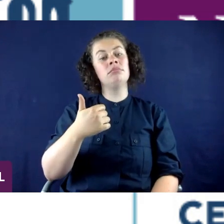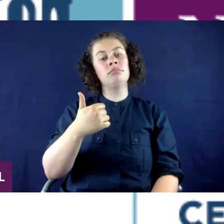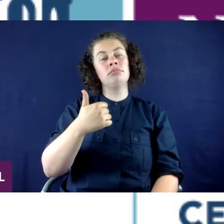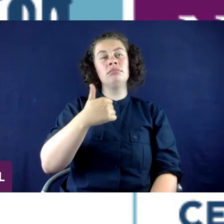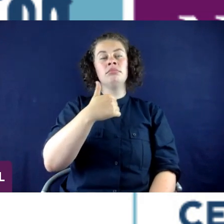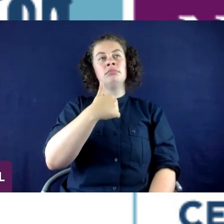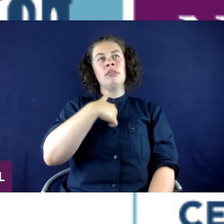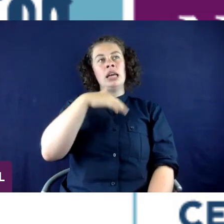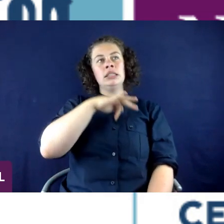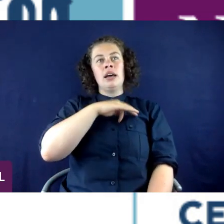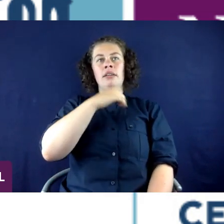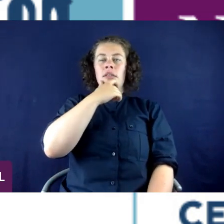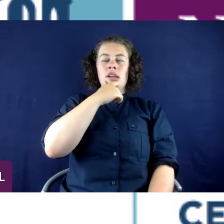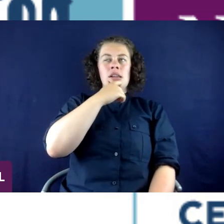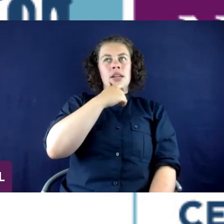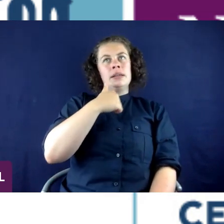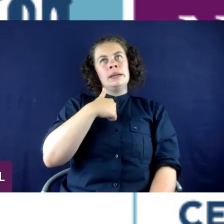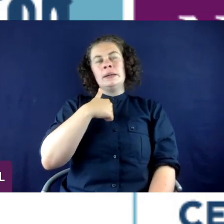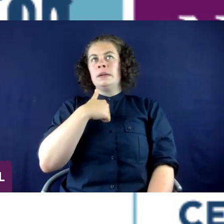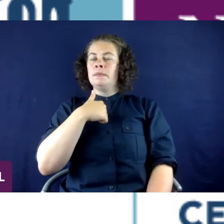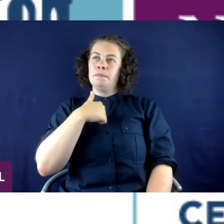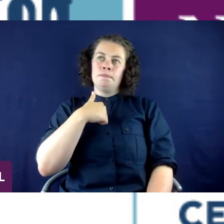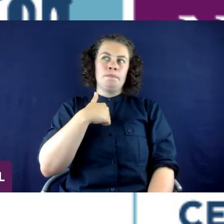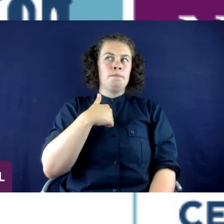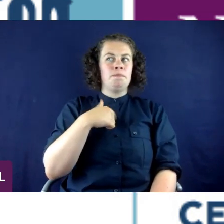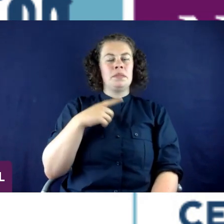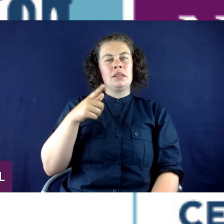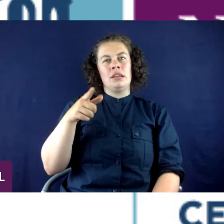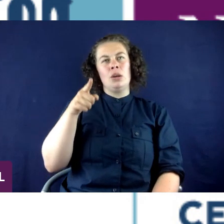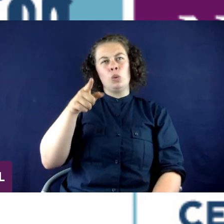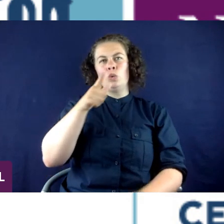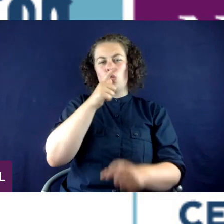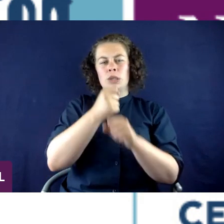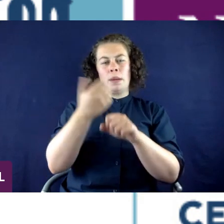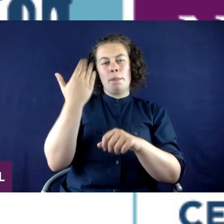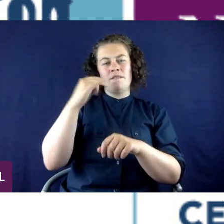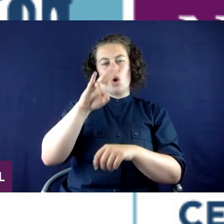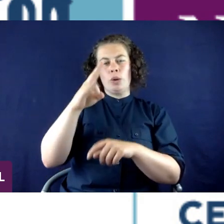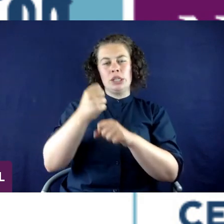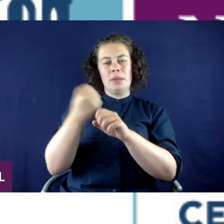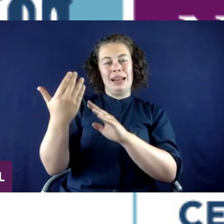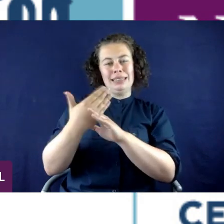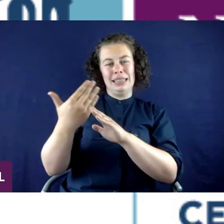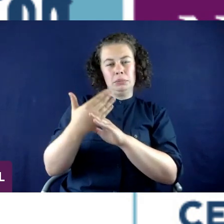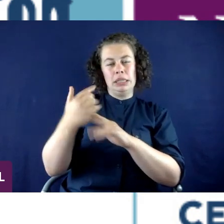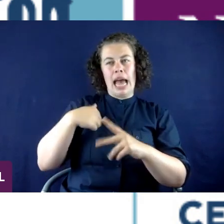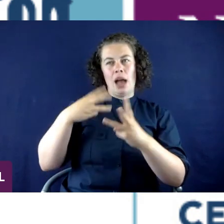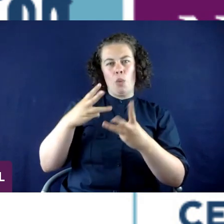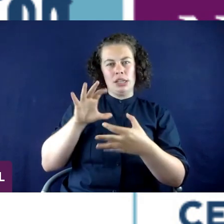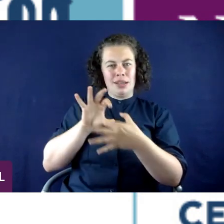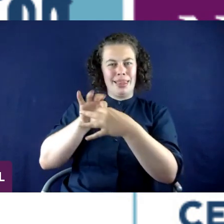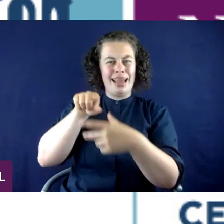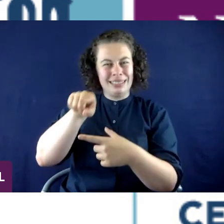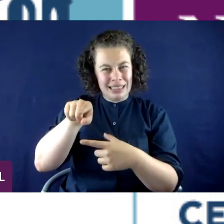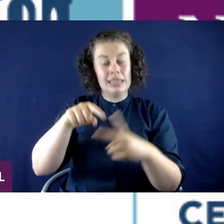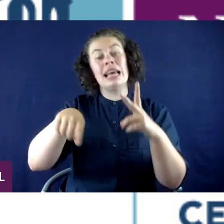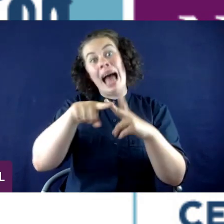in some ways to bring the idea of the previous accessibility question I want to bring some quick points there and